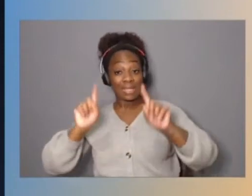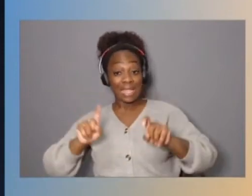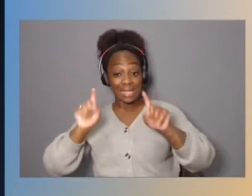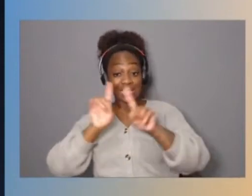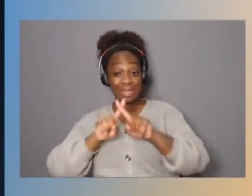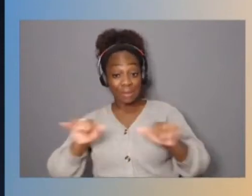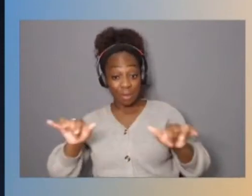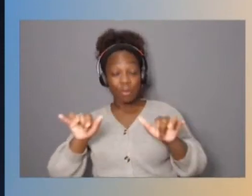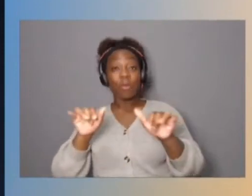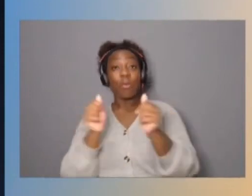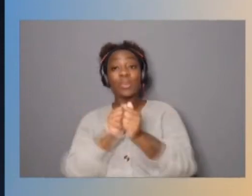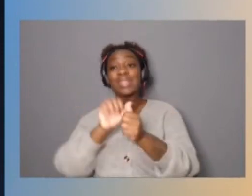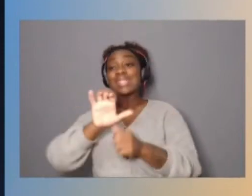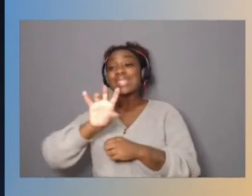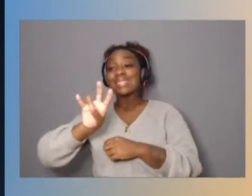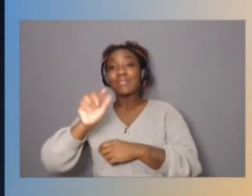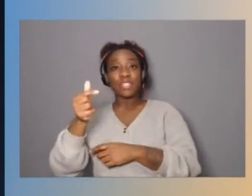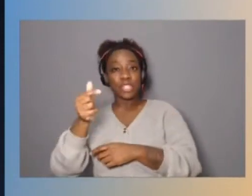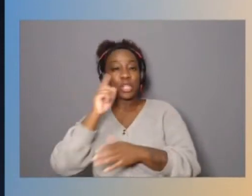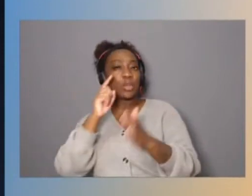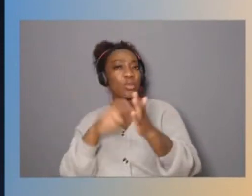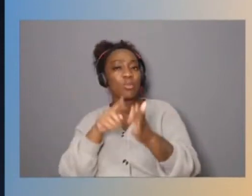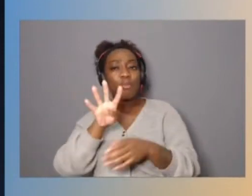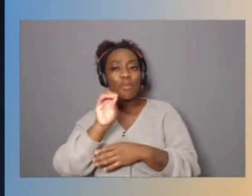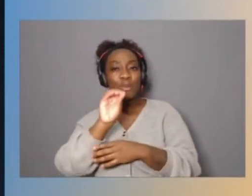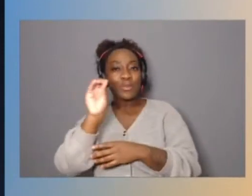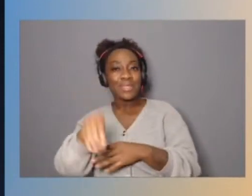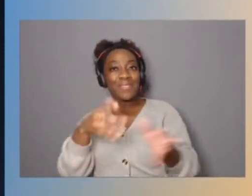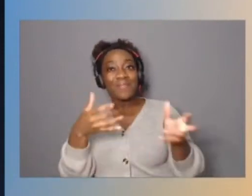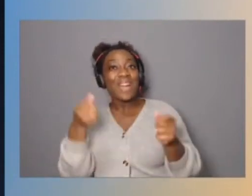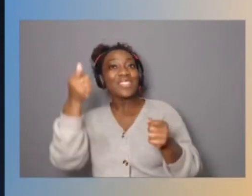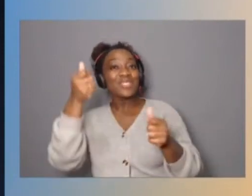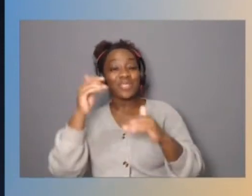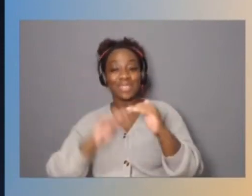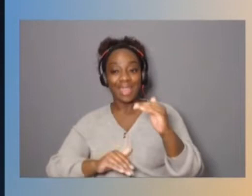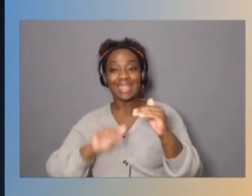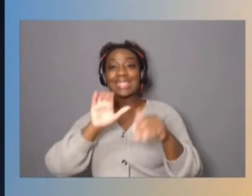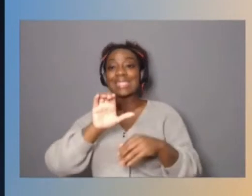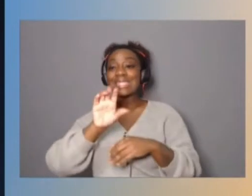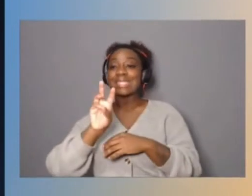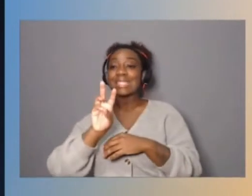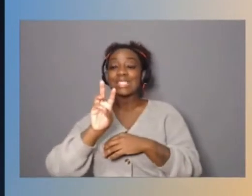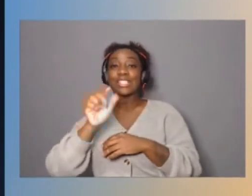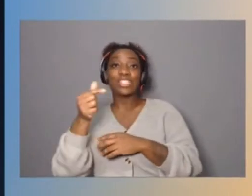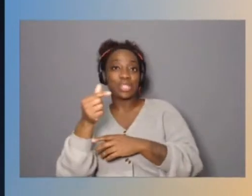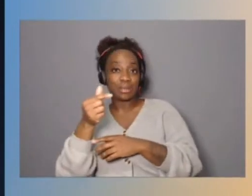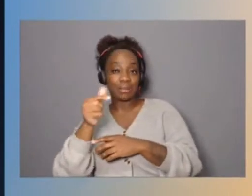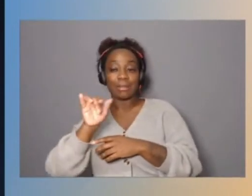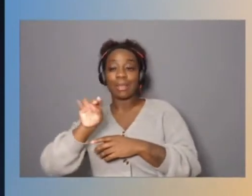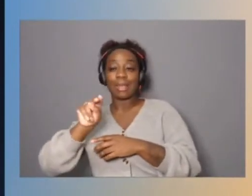they found that it is 40% faster than C6gn instances. So, when customers think of Graviton